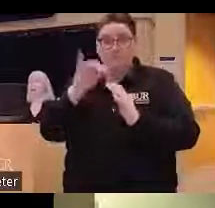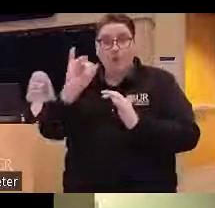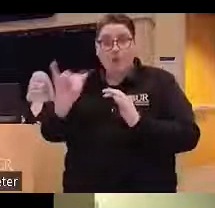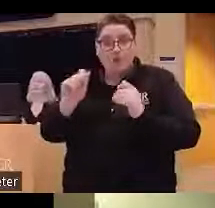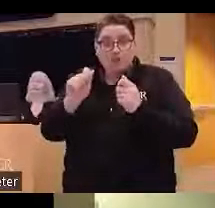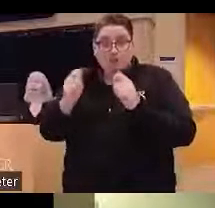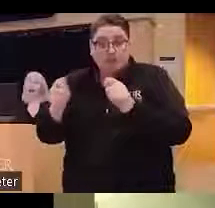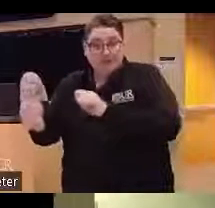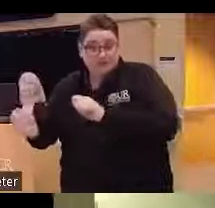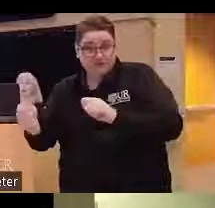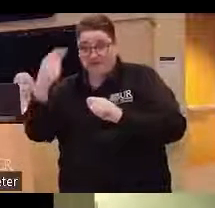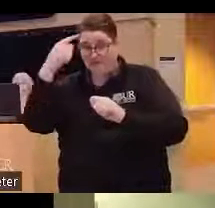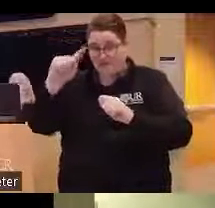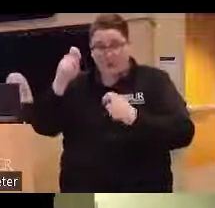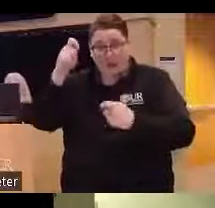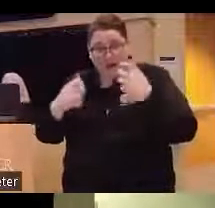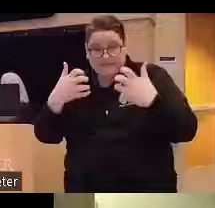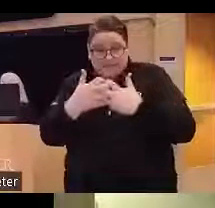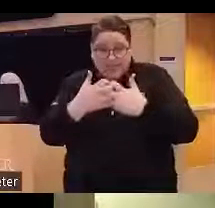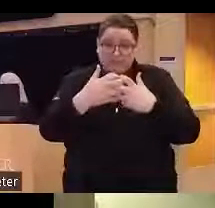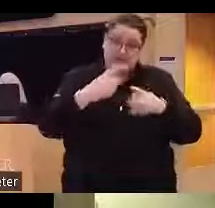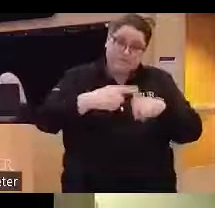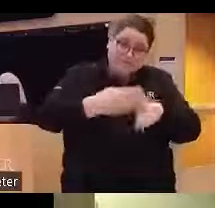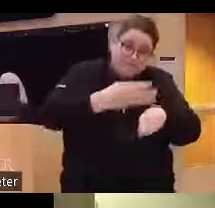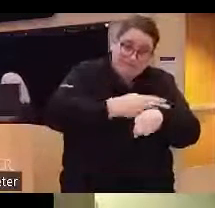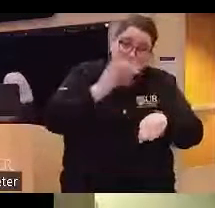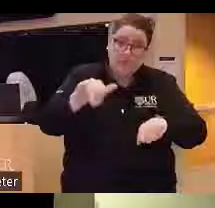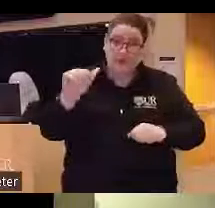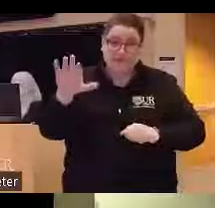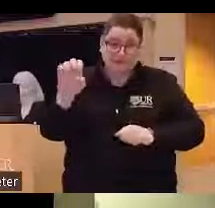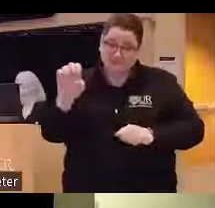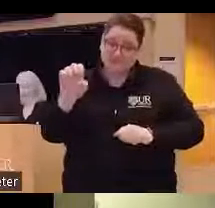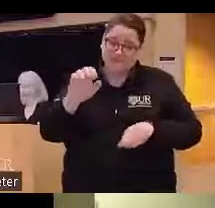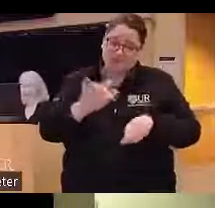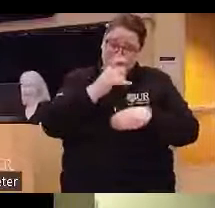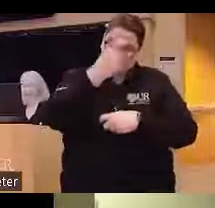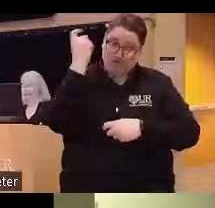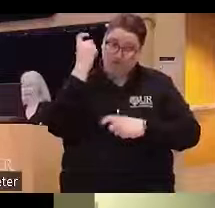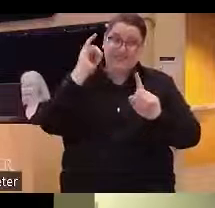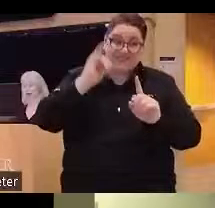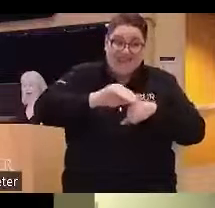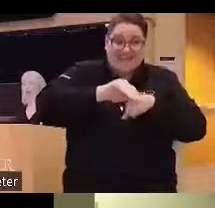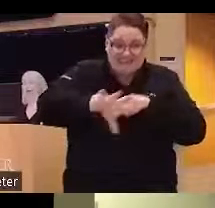we have made to adapt to that early trauma are having a lifelong long influence on our health